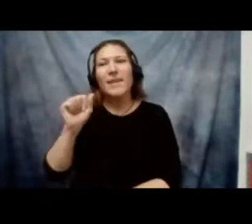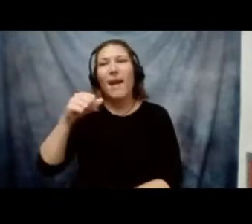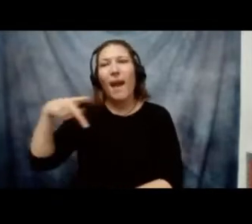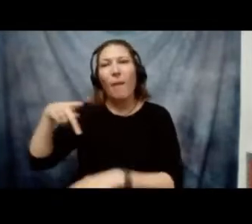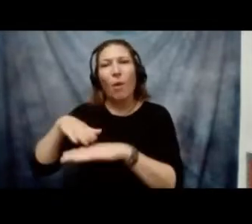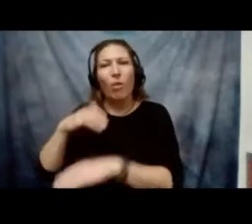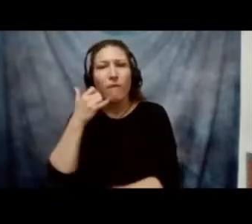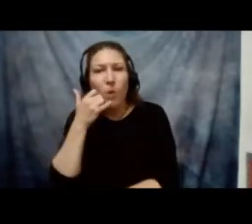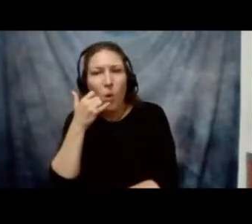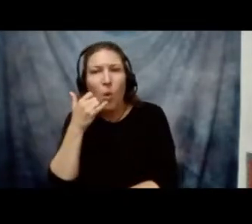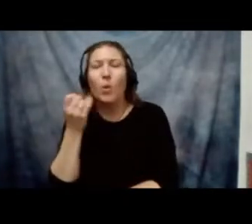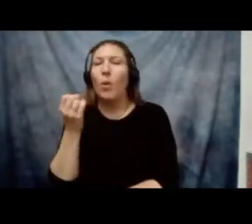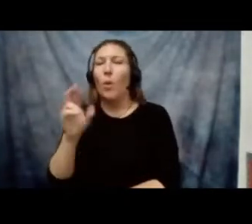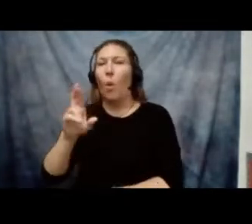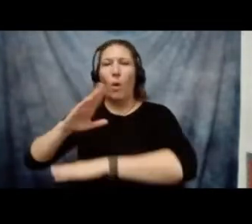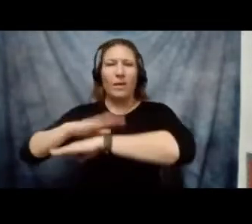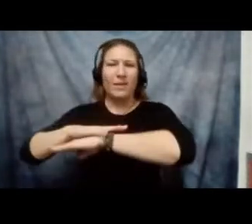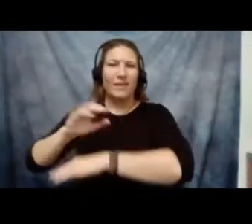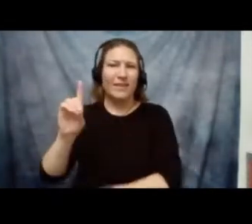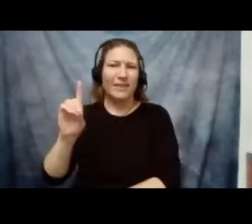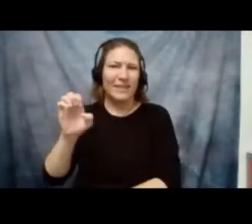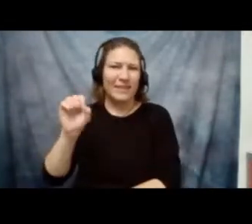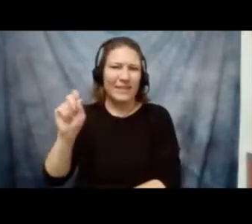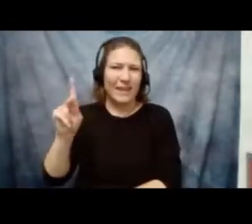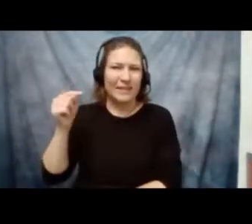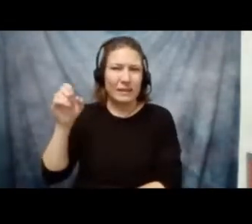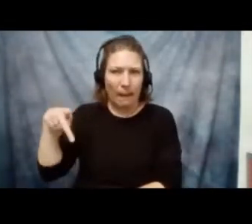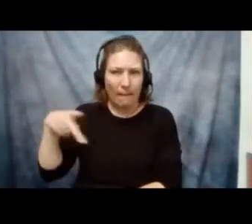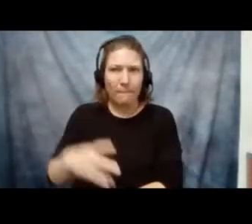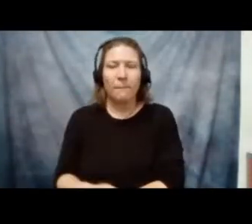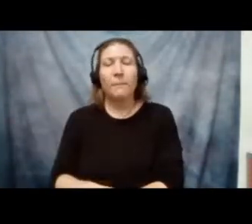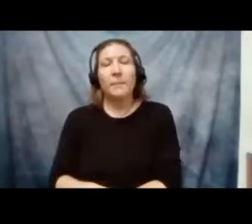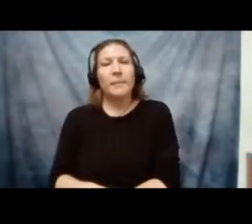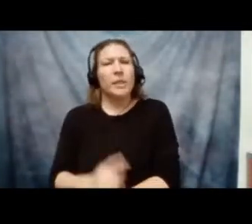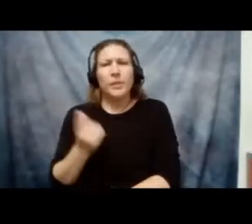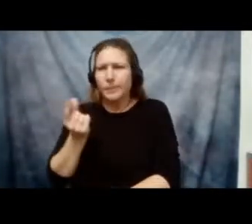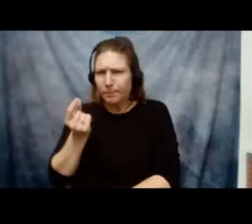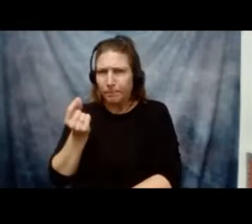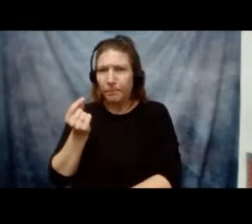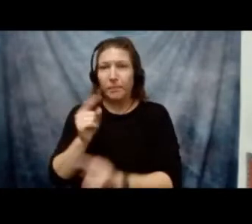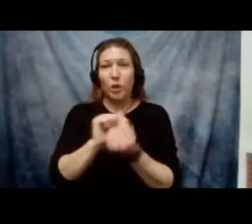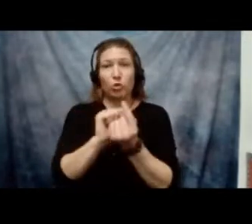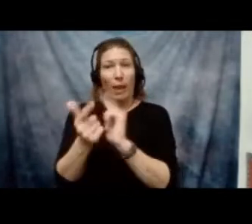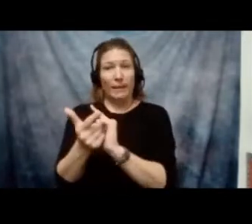it on your desktop and what it basically does is it translates in real time either closed